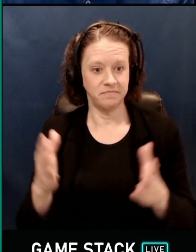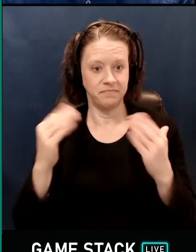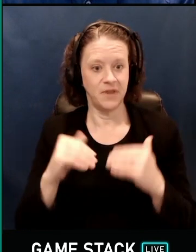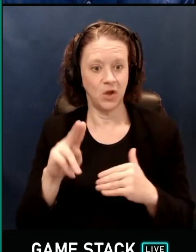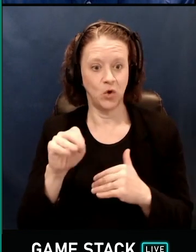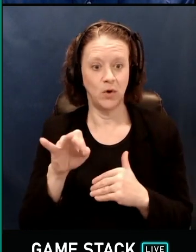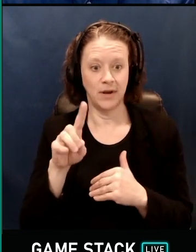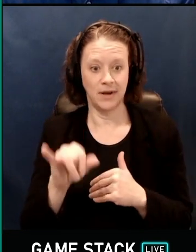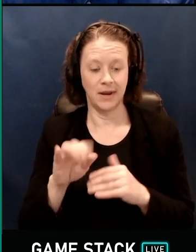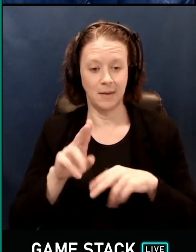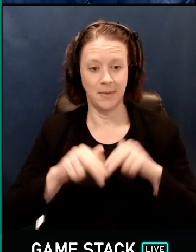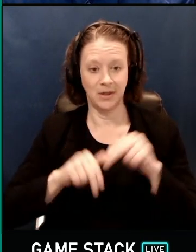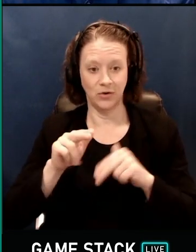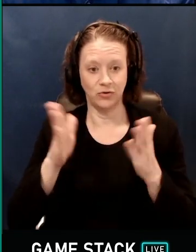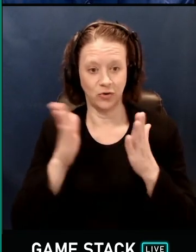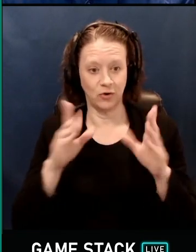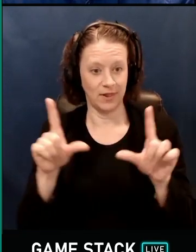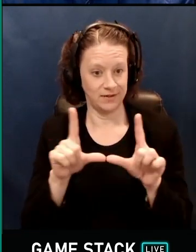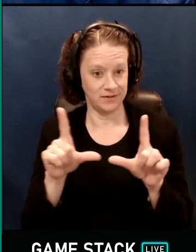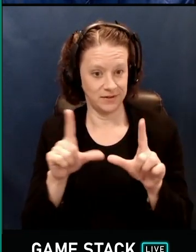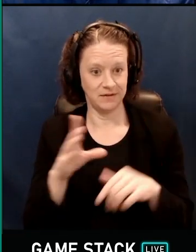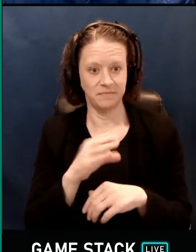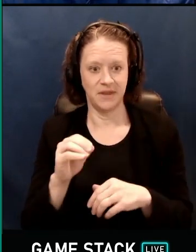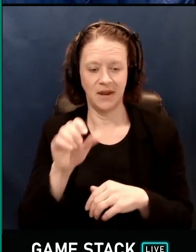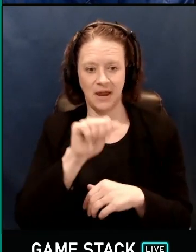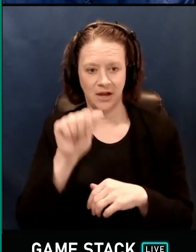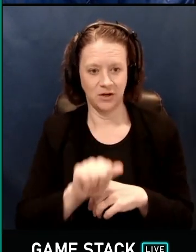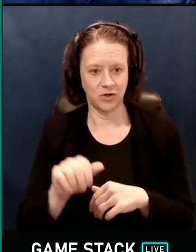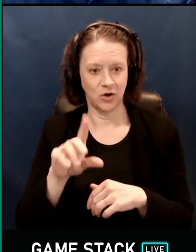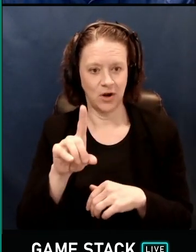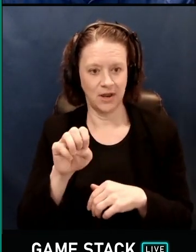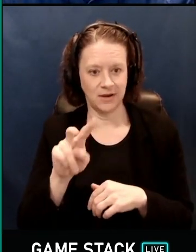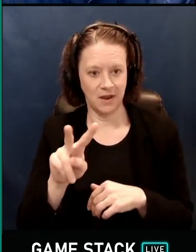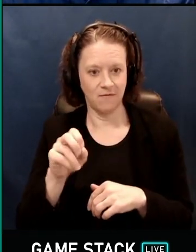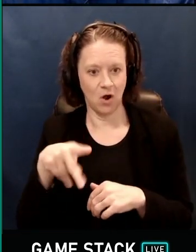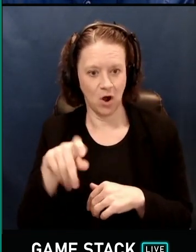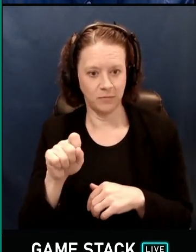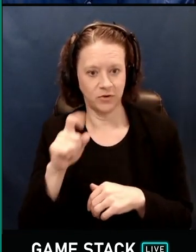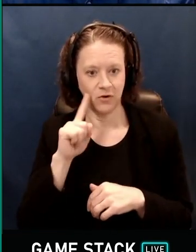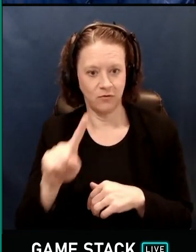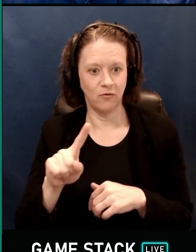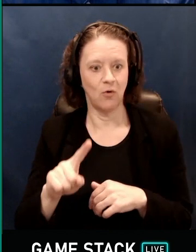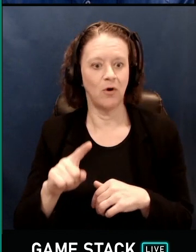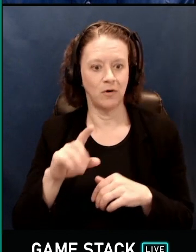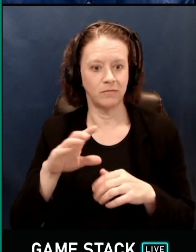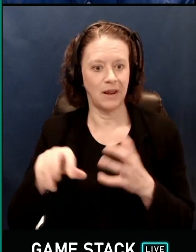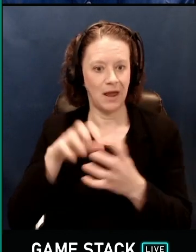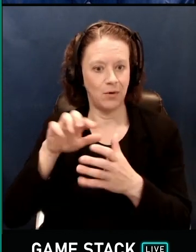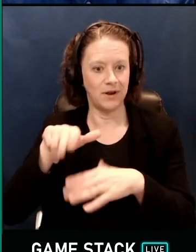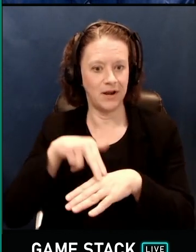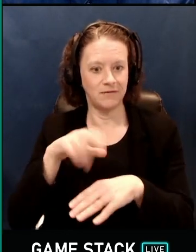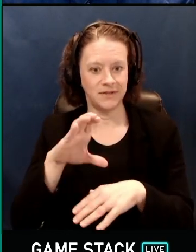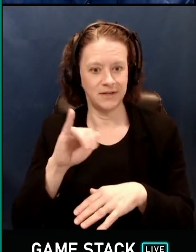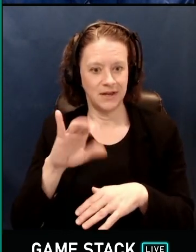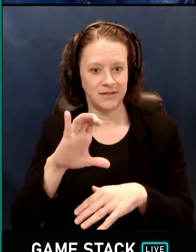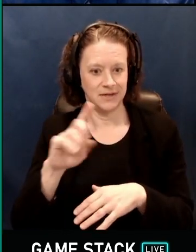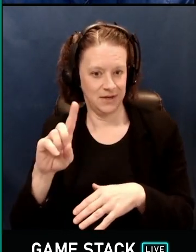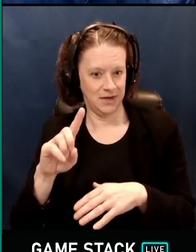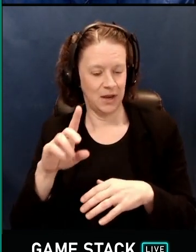and Azure DevOps for Cloud Native CI/CD pipelines, and last, Azure image builder for subdirectory,